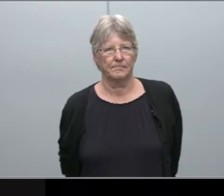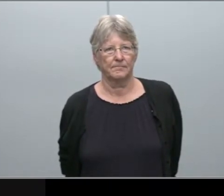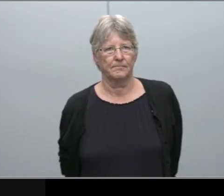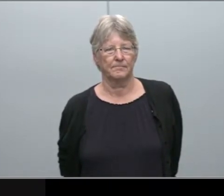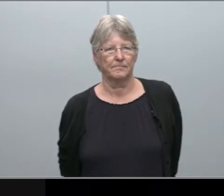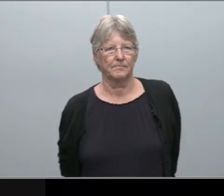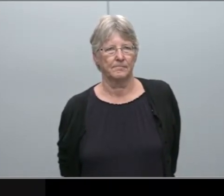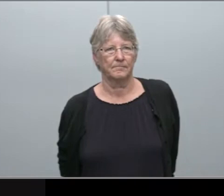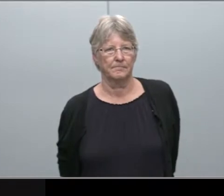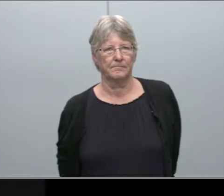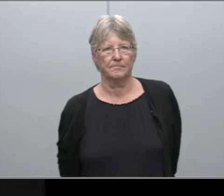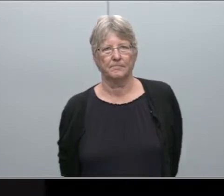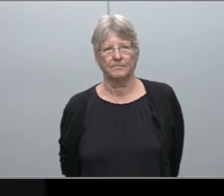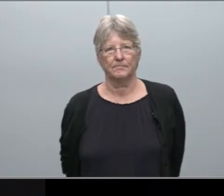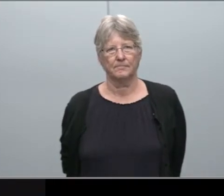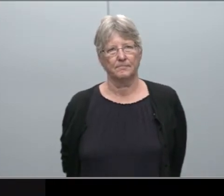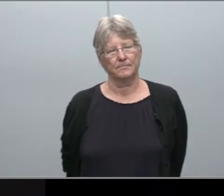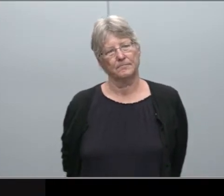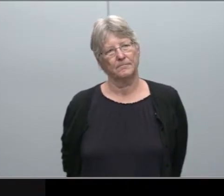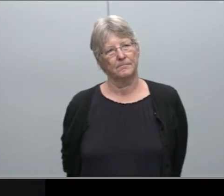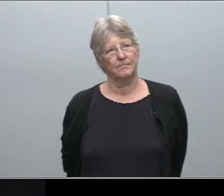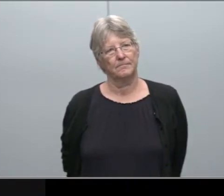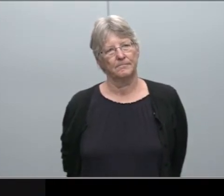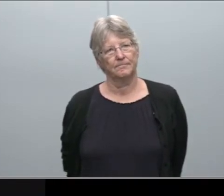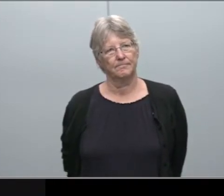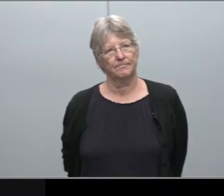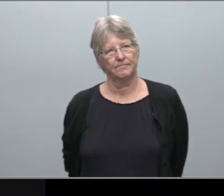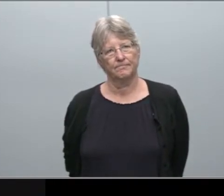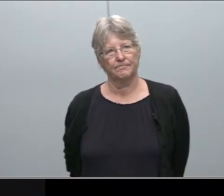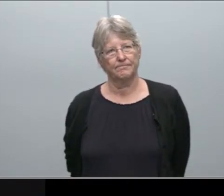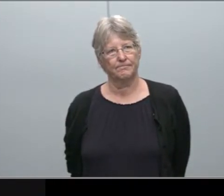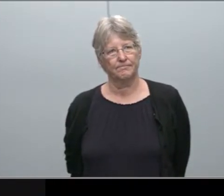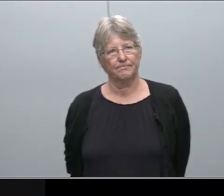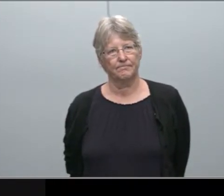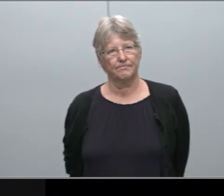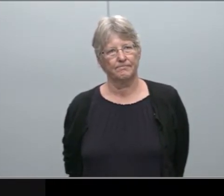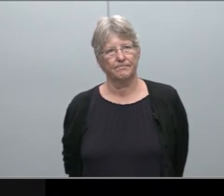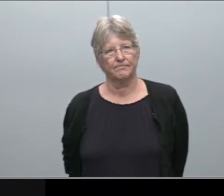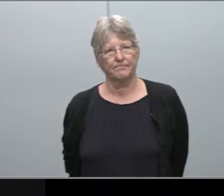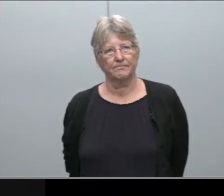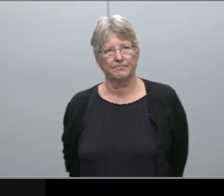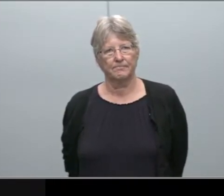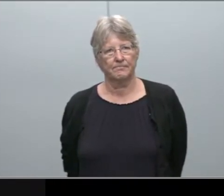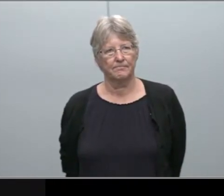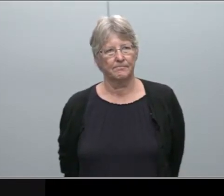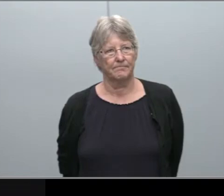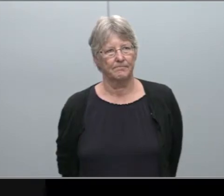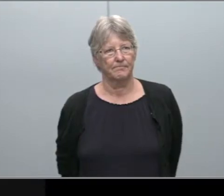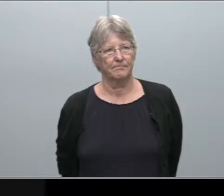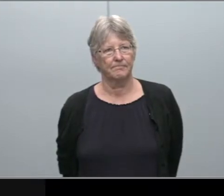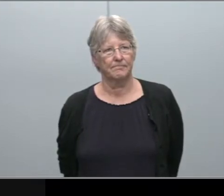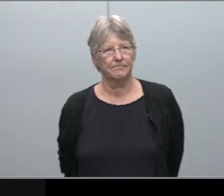that were shared and our 515 ratings, this first thought, if you would like to double click it,